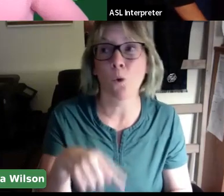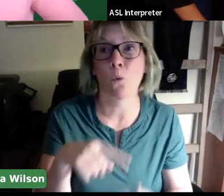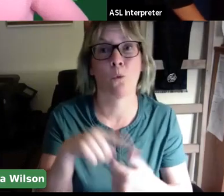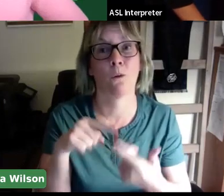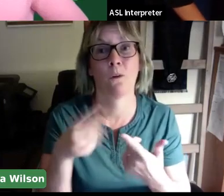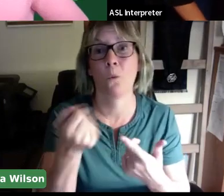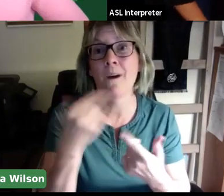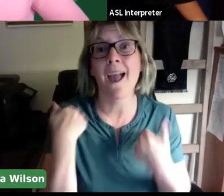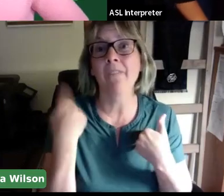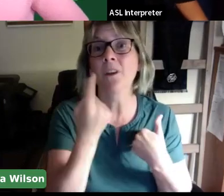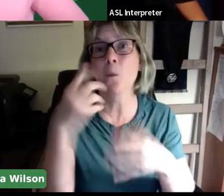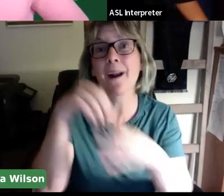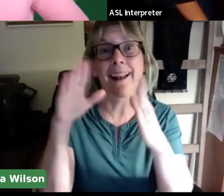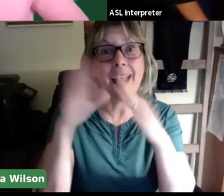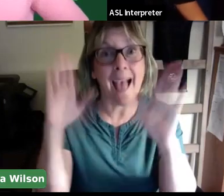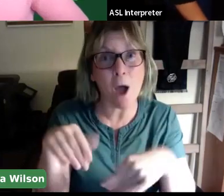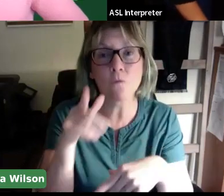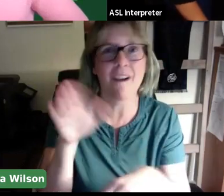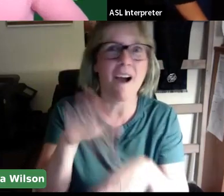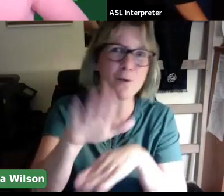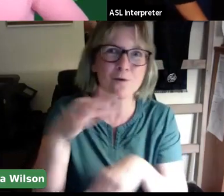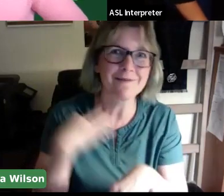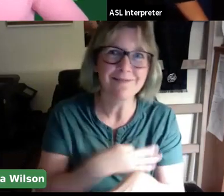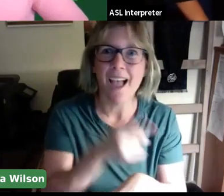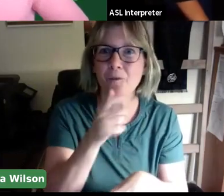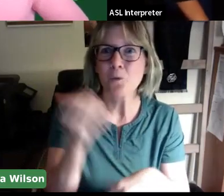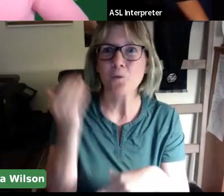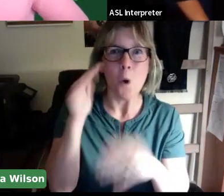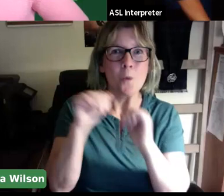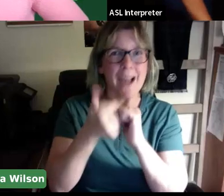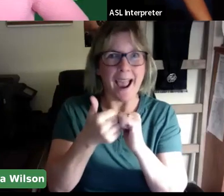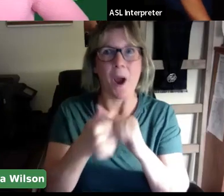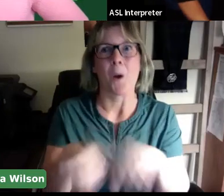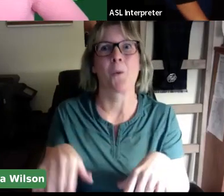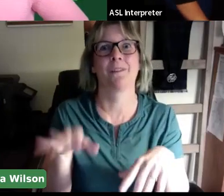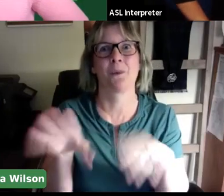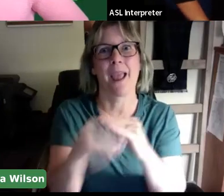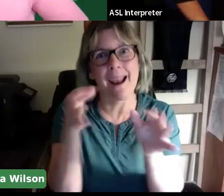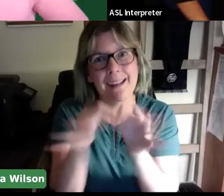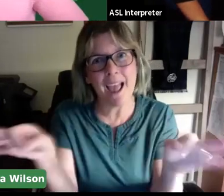company. Someone to do it for you or have somebody in house like on your staff somebody who knows